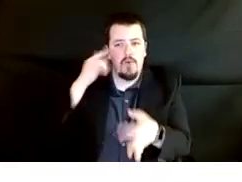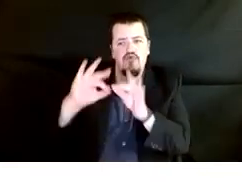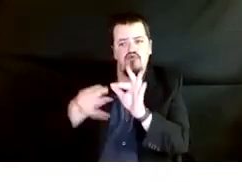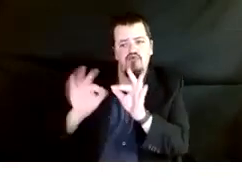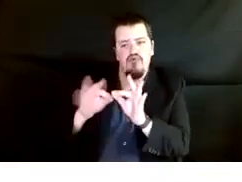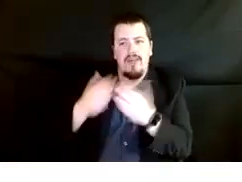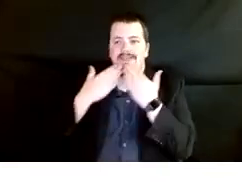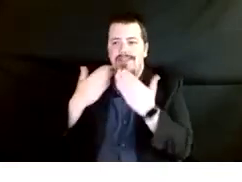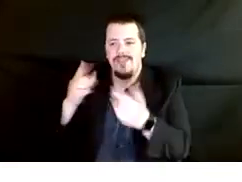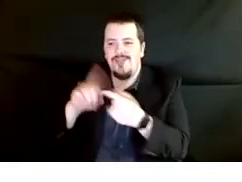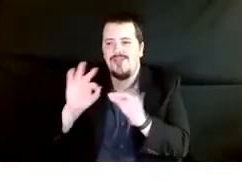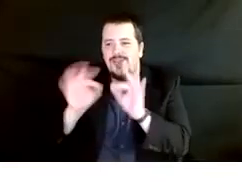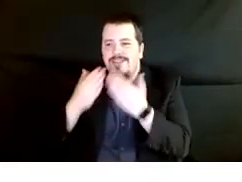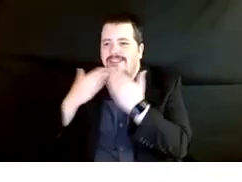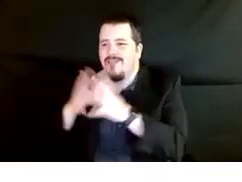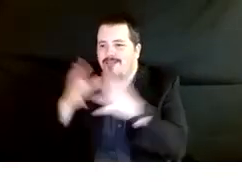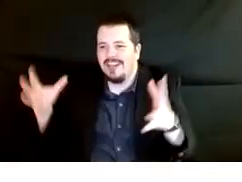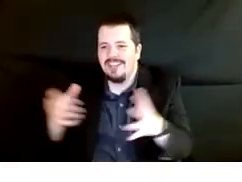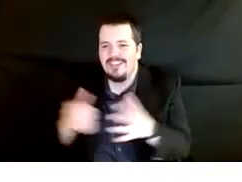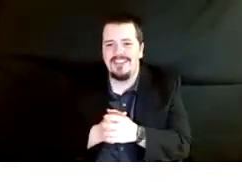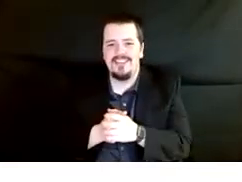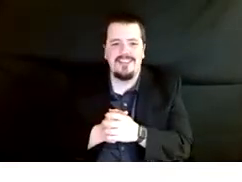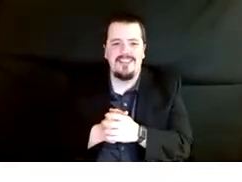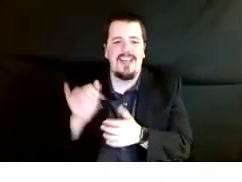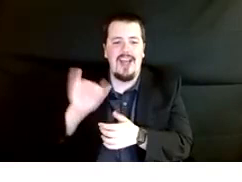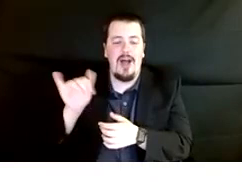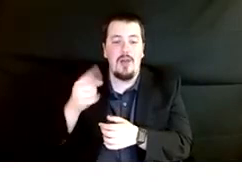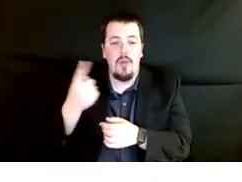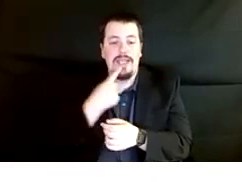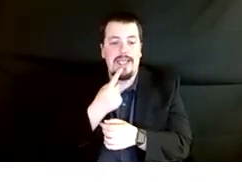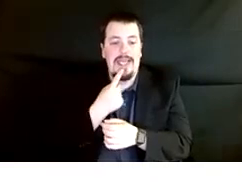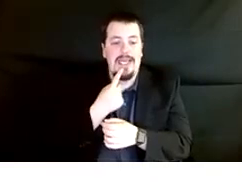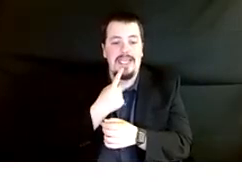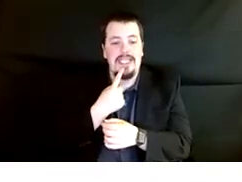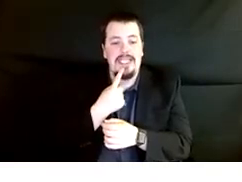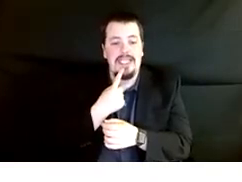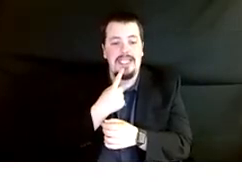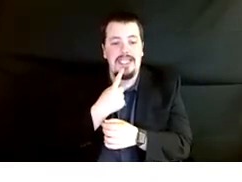you very much interpreters um there's also a comment that says that um we're encouraging